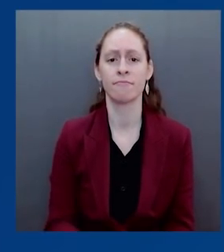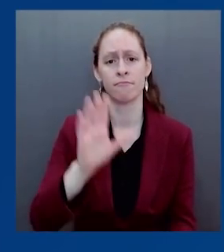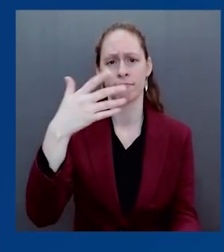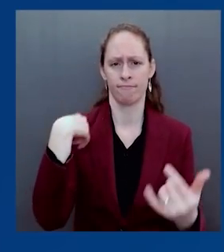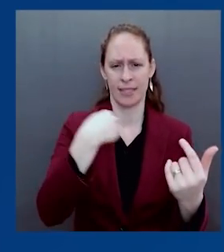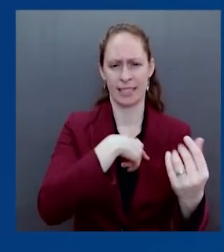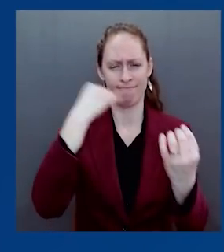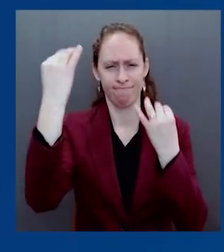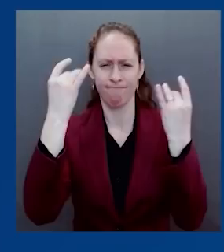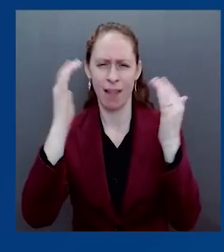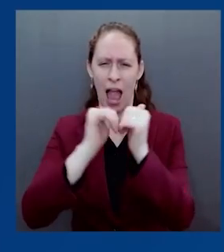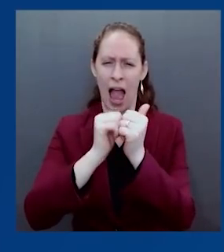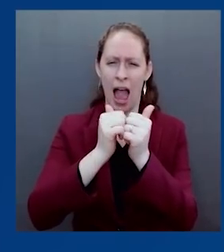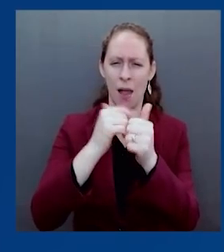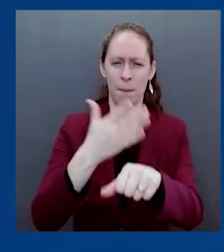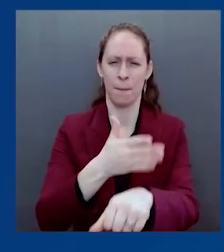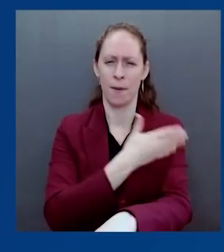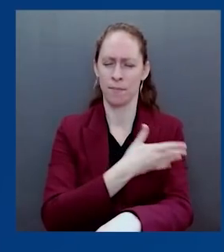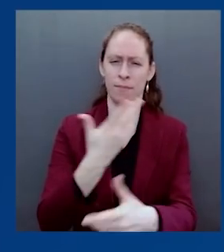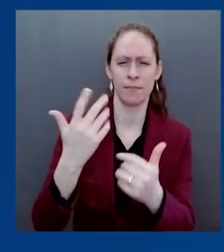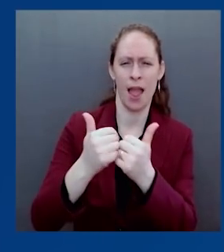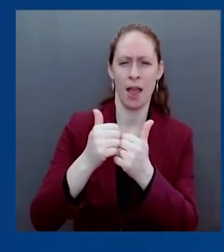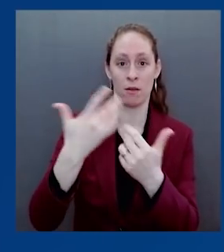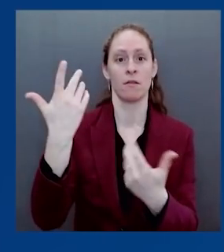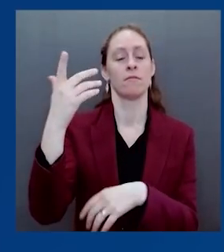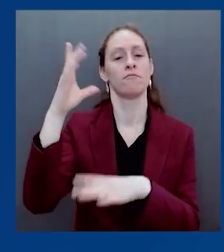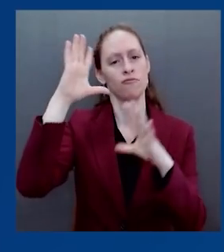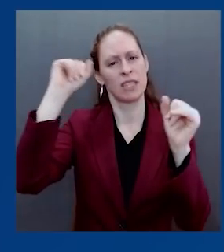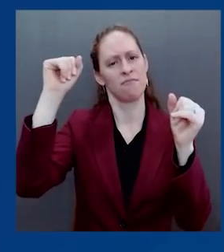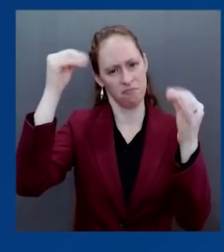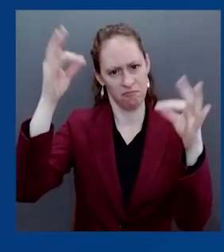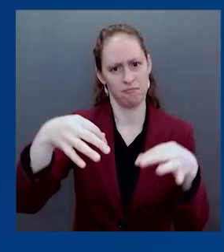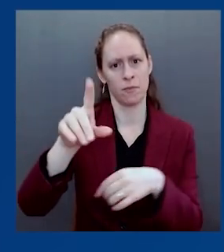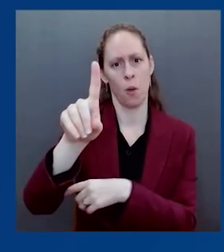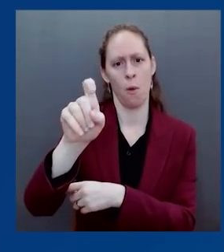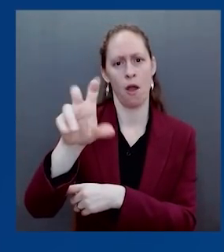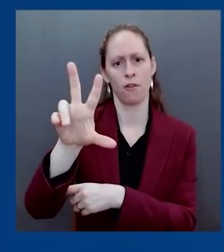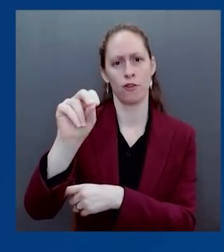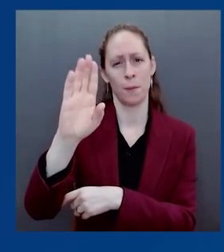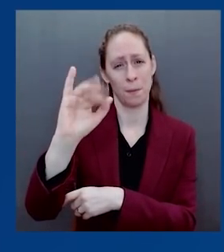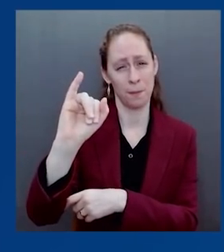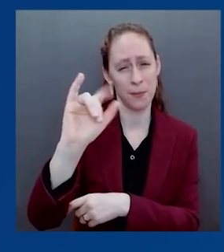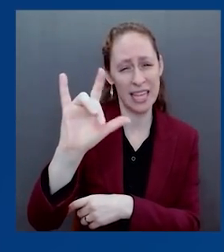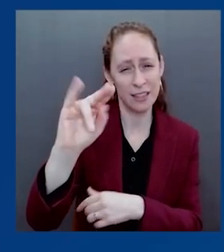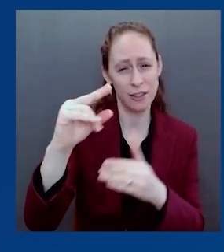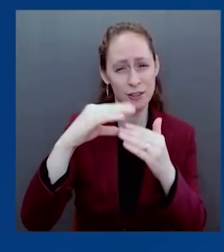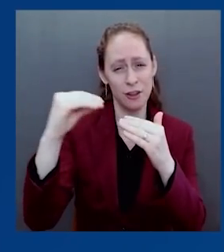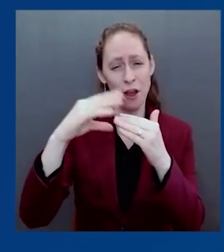in American Rescue Plan funding, with an additional $10 billion to support COVID testing in schools.